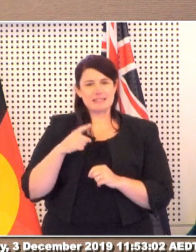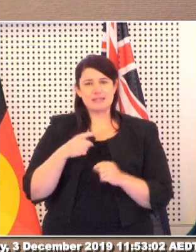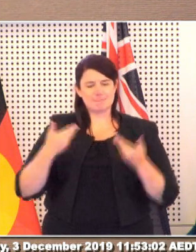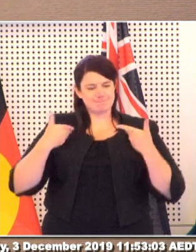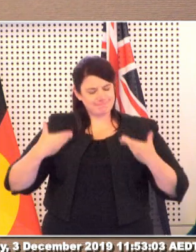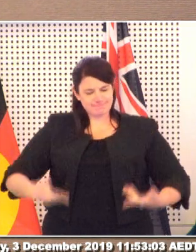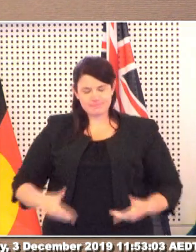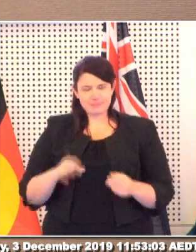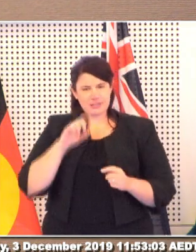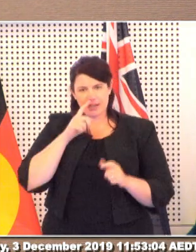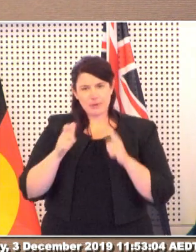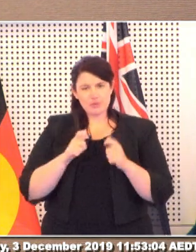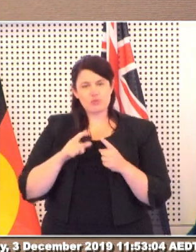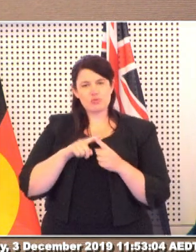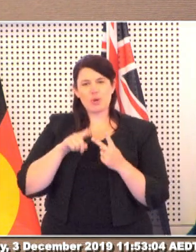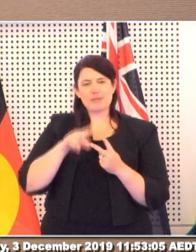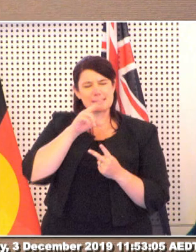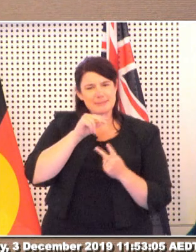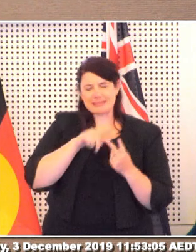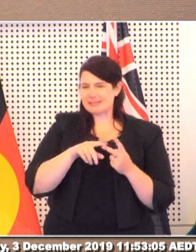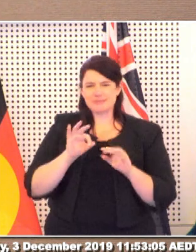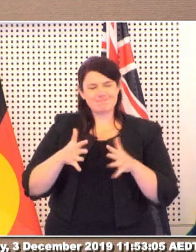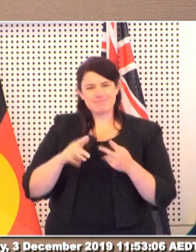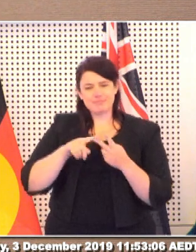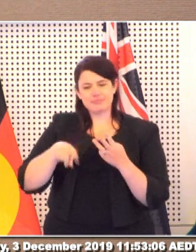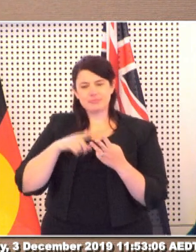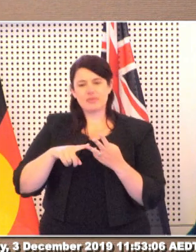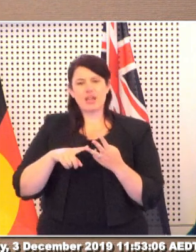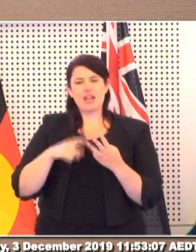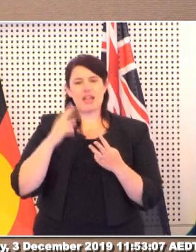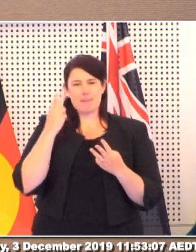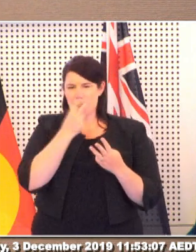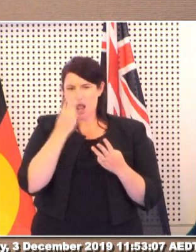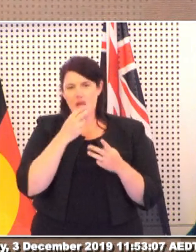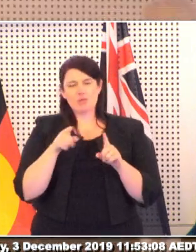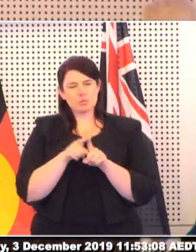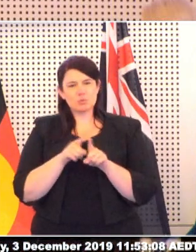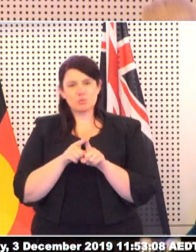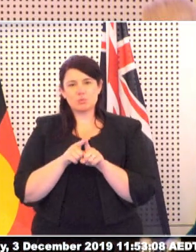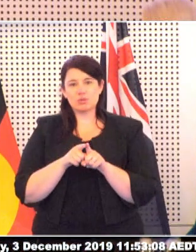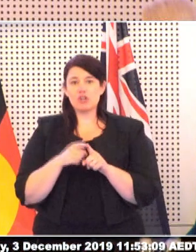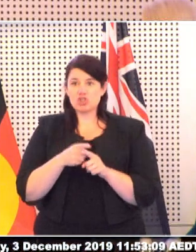She had a speech impairment. She was reliant on other people for all of her physical support needs.